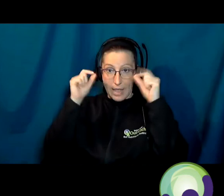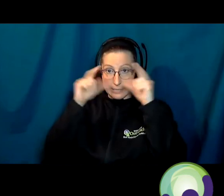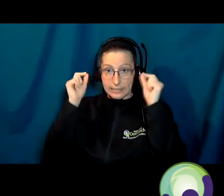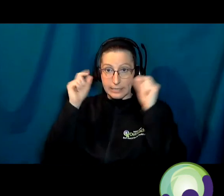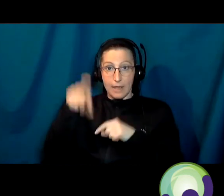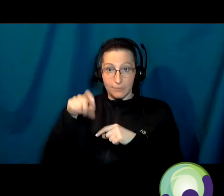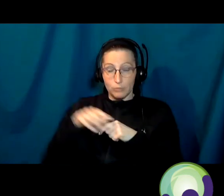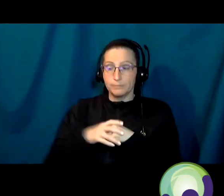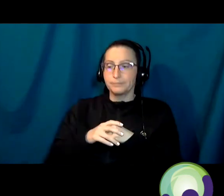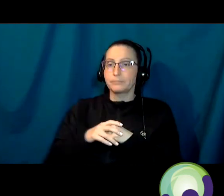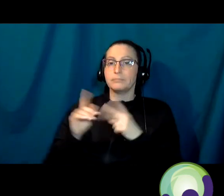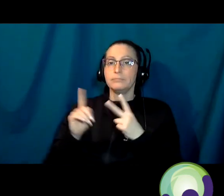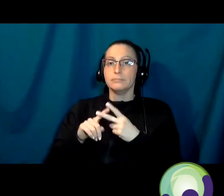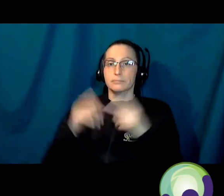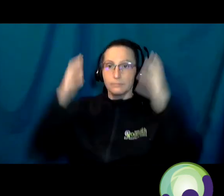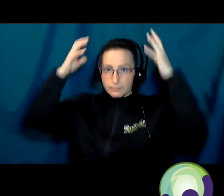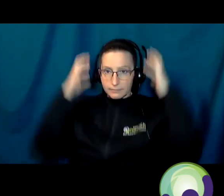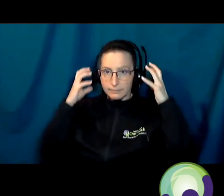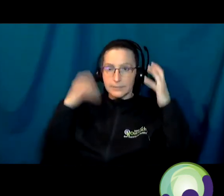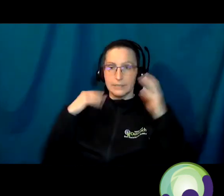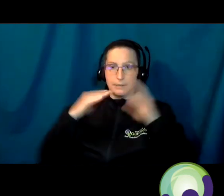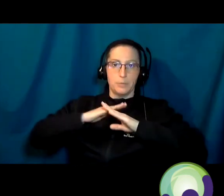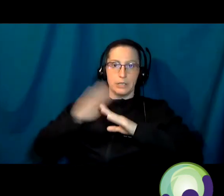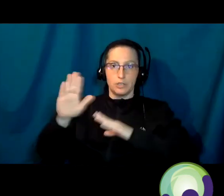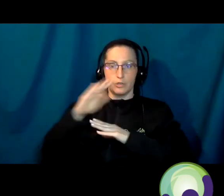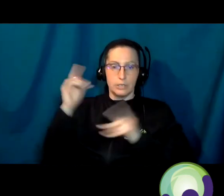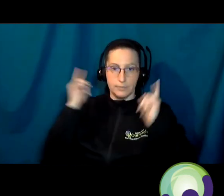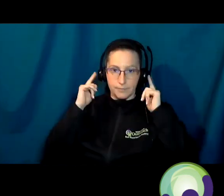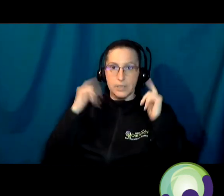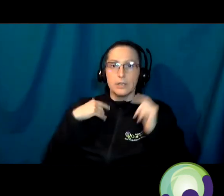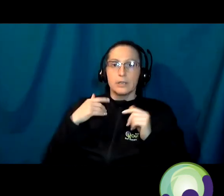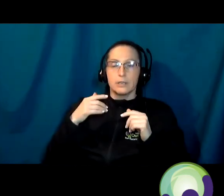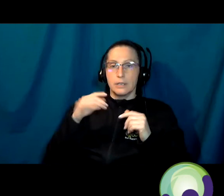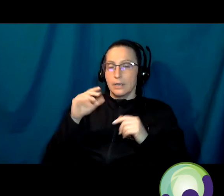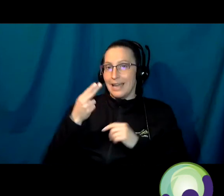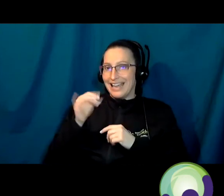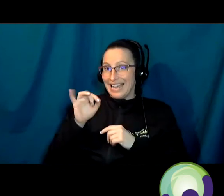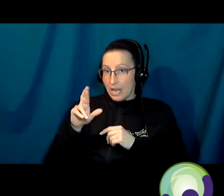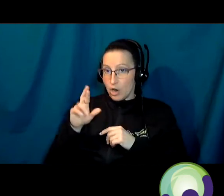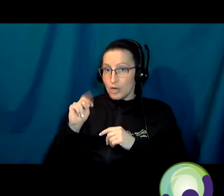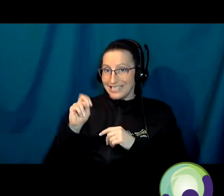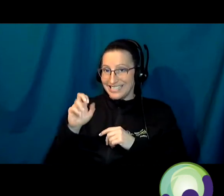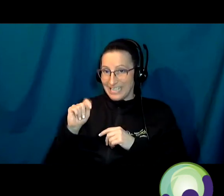As well as hearing protection. Hair nets are required through any of our facilities.